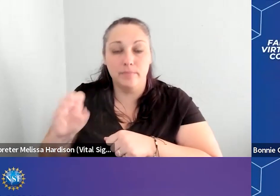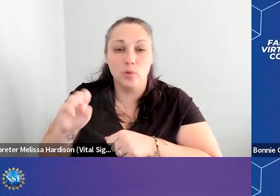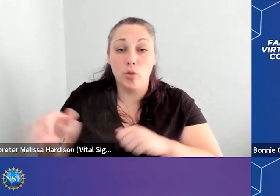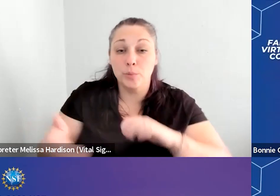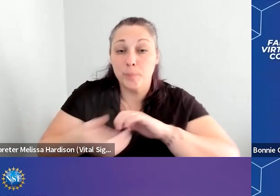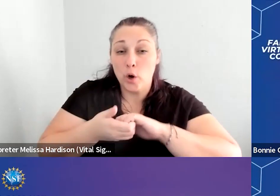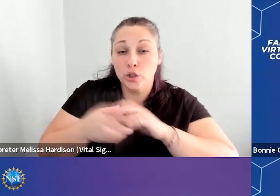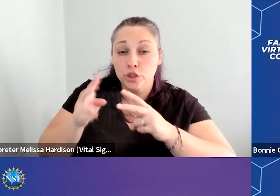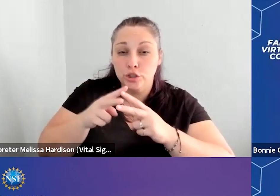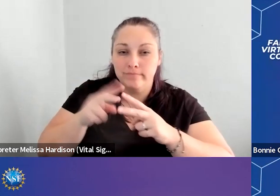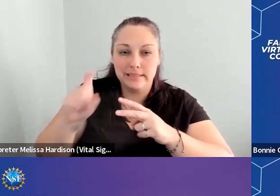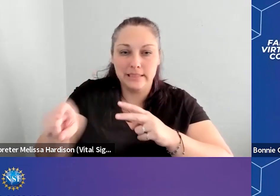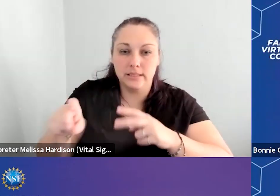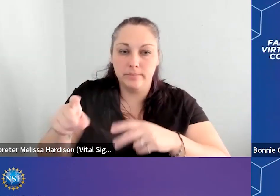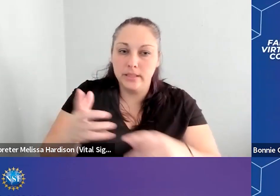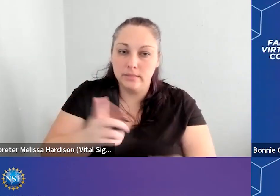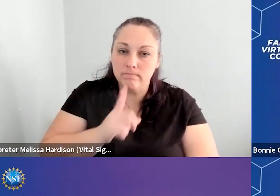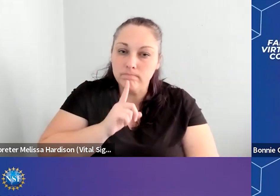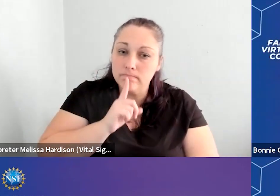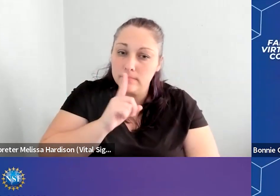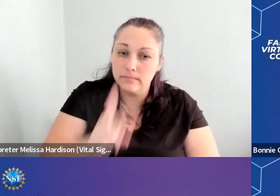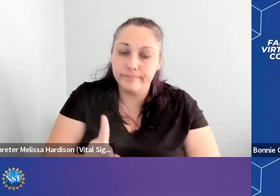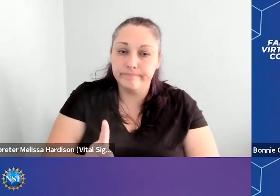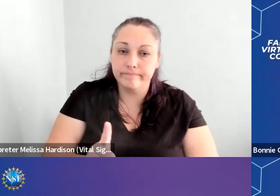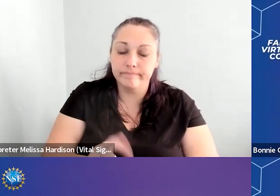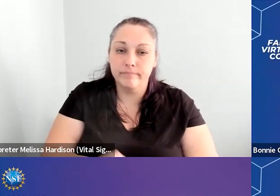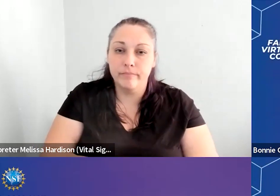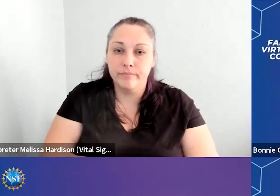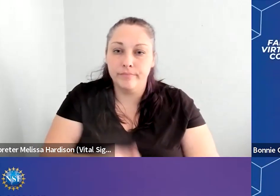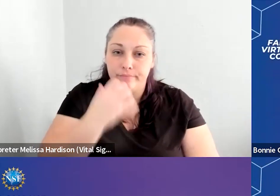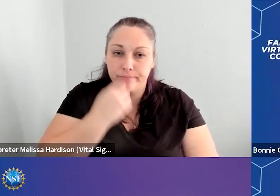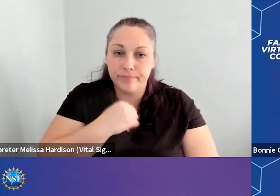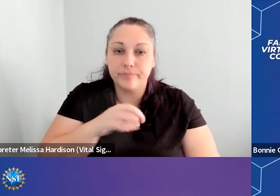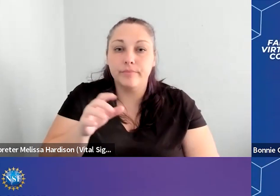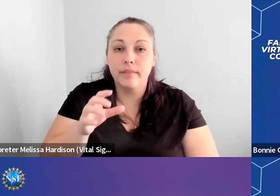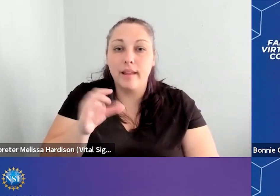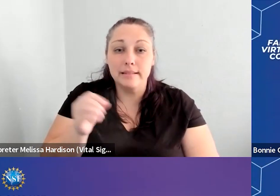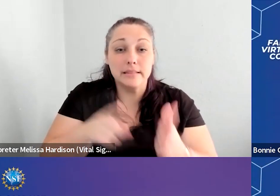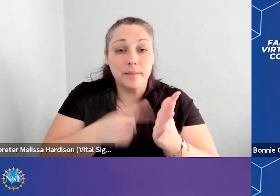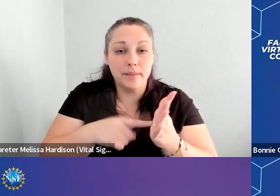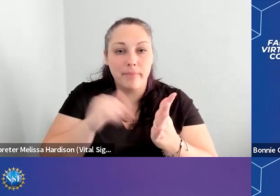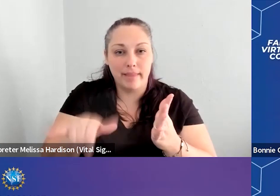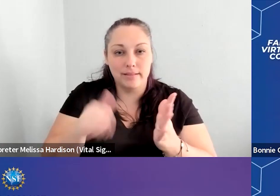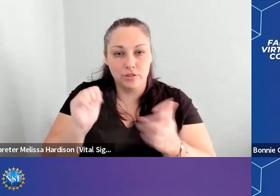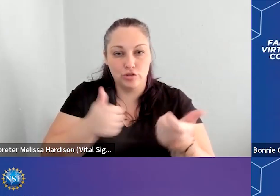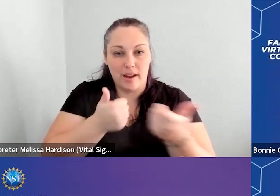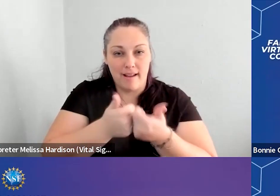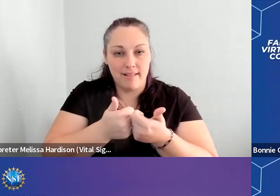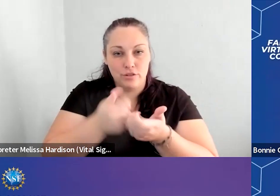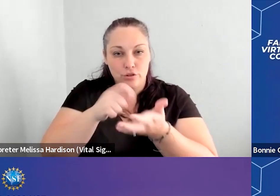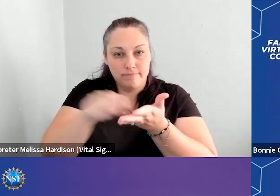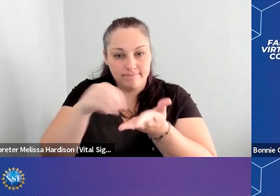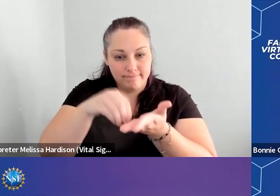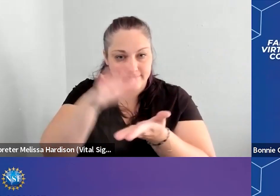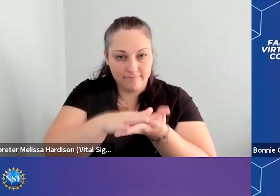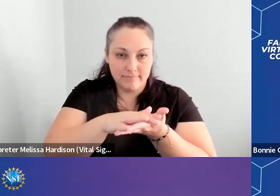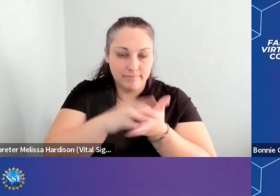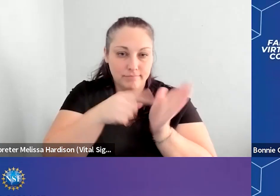This sometimes becomes a challenge in putting it down on paper in that, you know,